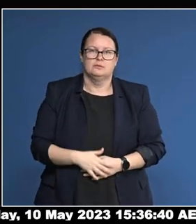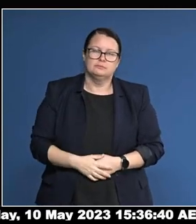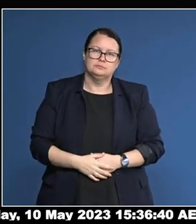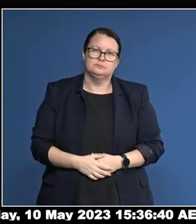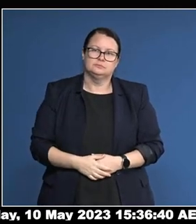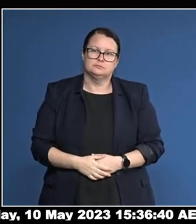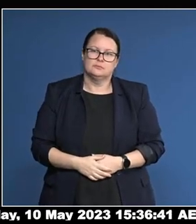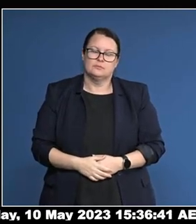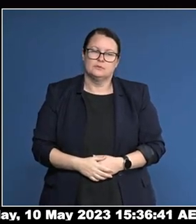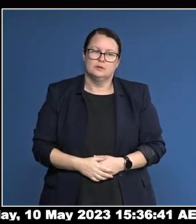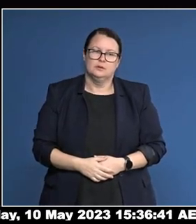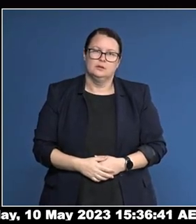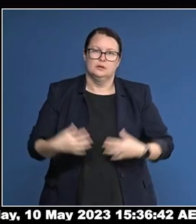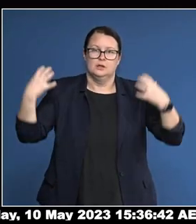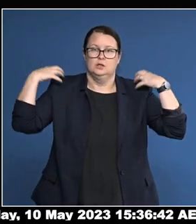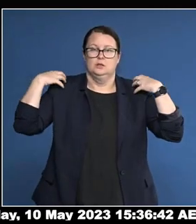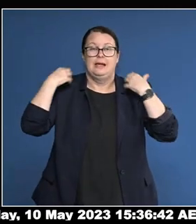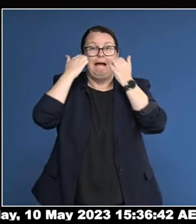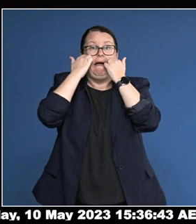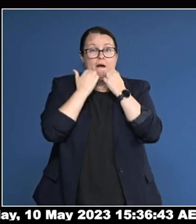Commissioners, that concludes the evidence for this case study.